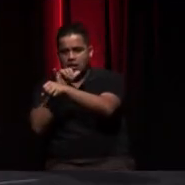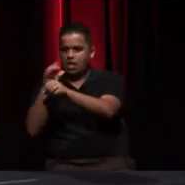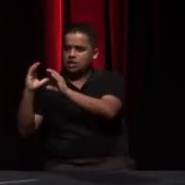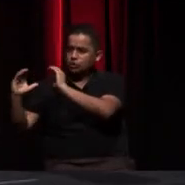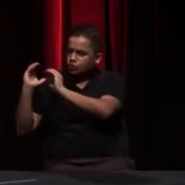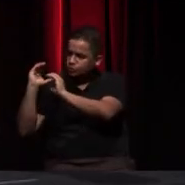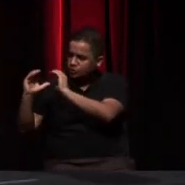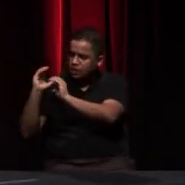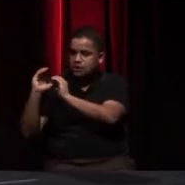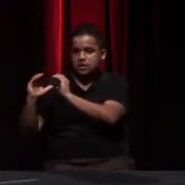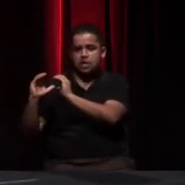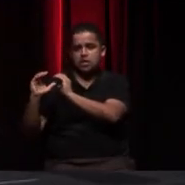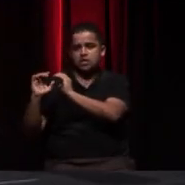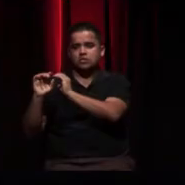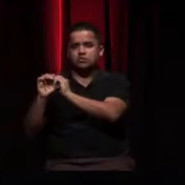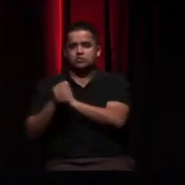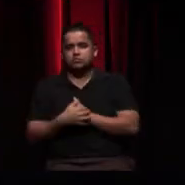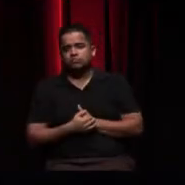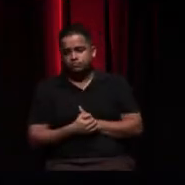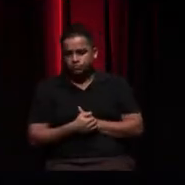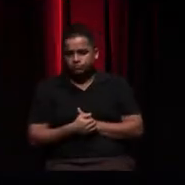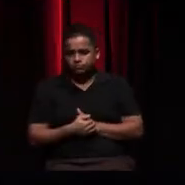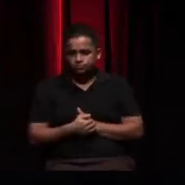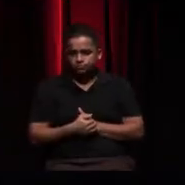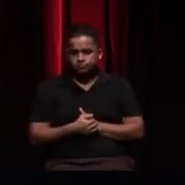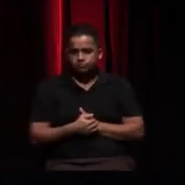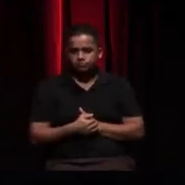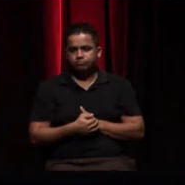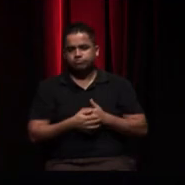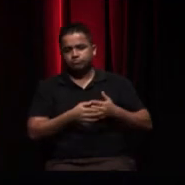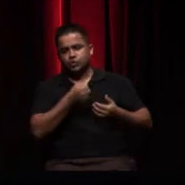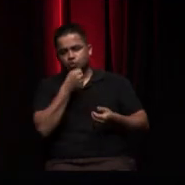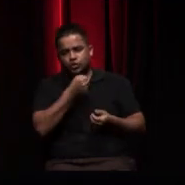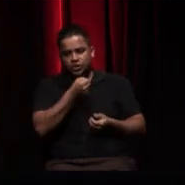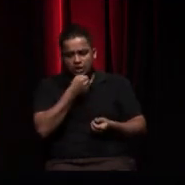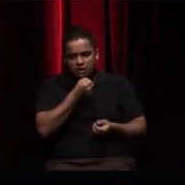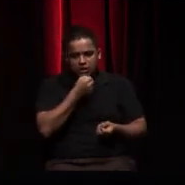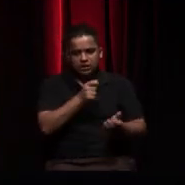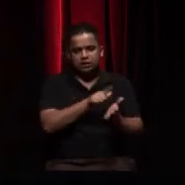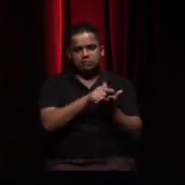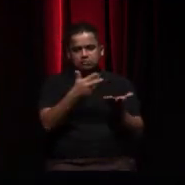outside quality papers, with journalists and other sectors